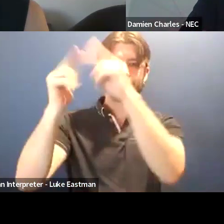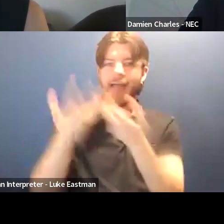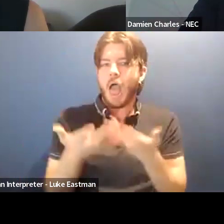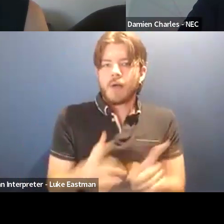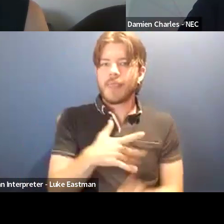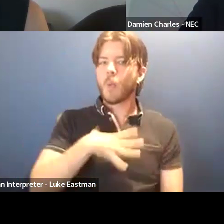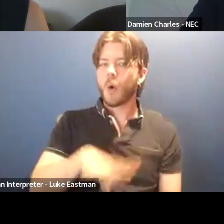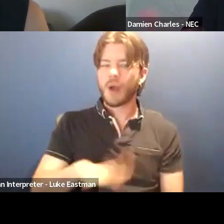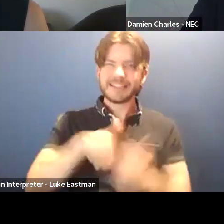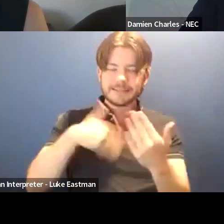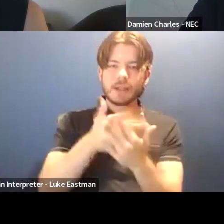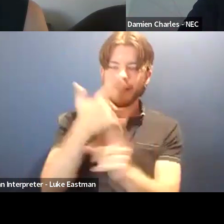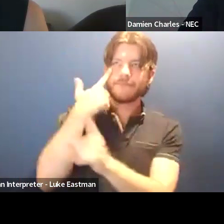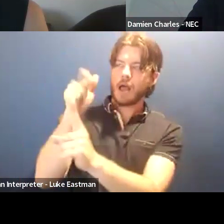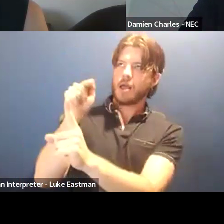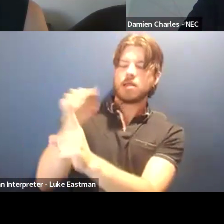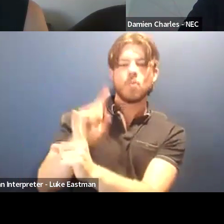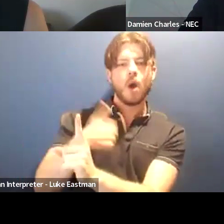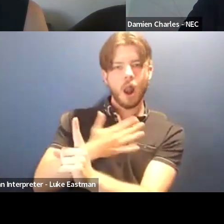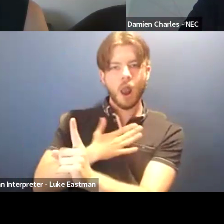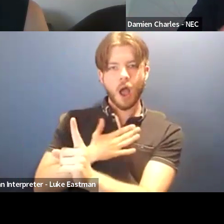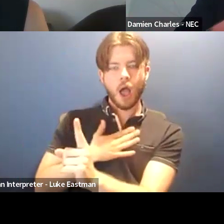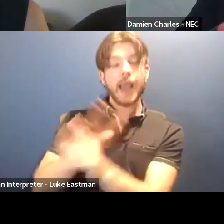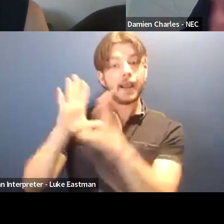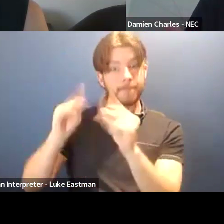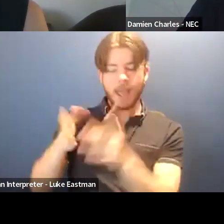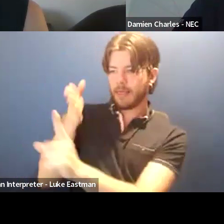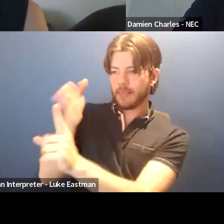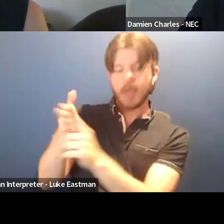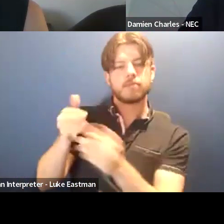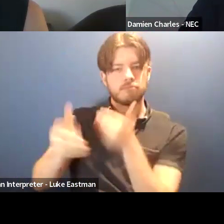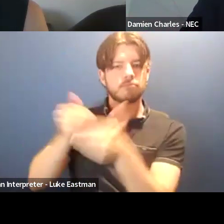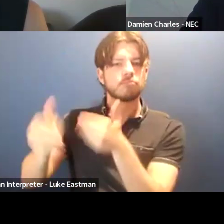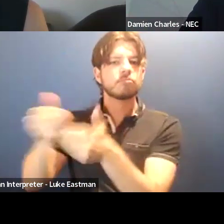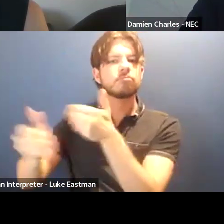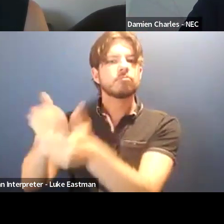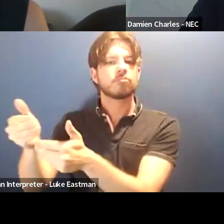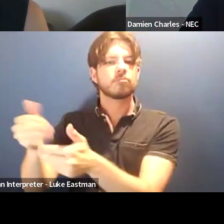that they're good at and allow them to explore that and so I think that really